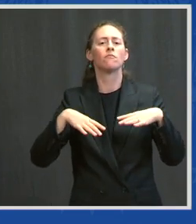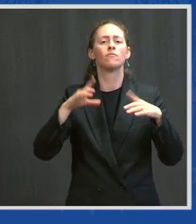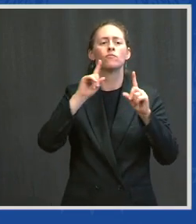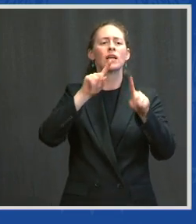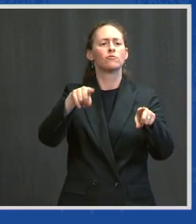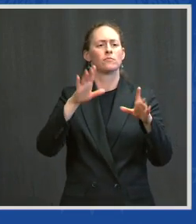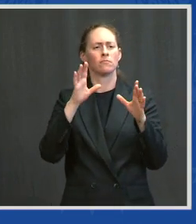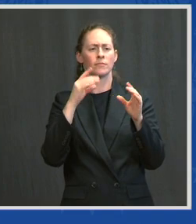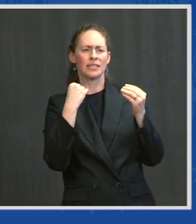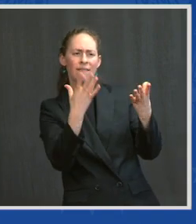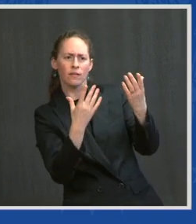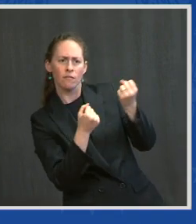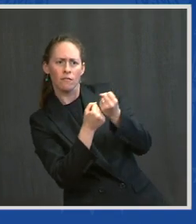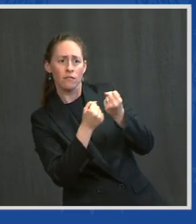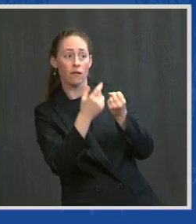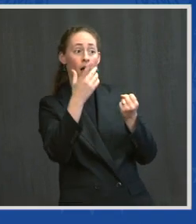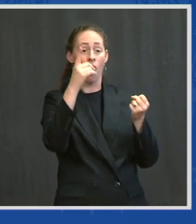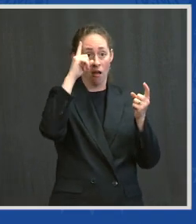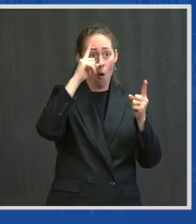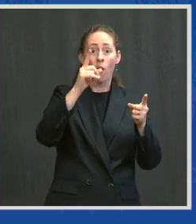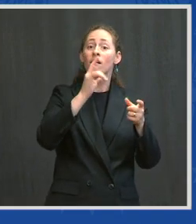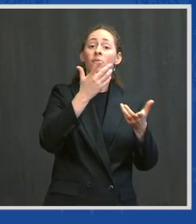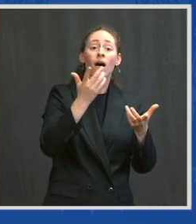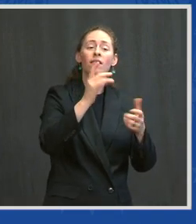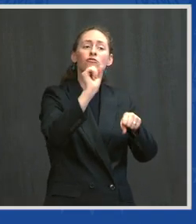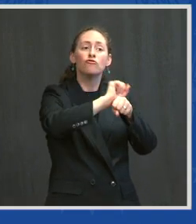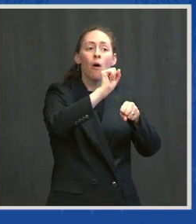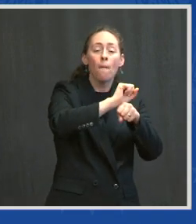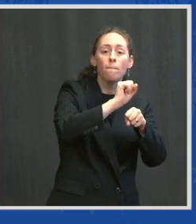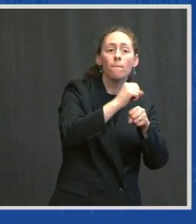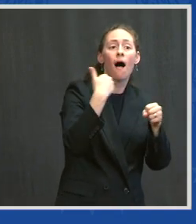The program has reduced sh- -- has reduced shootings by 40 percent.